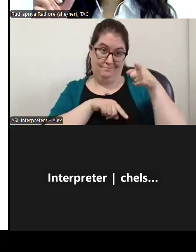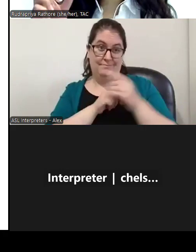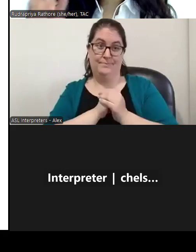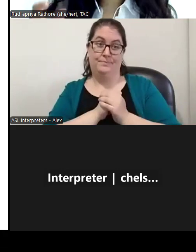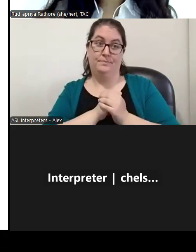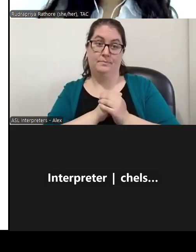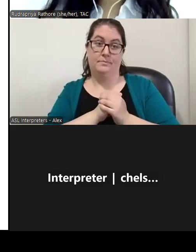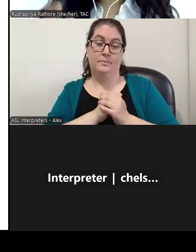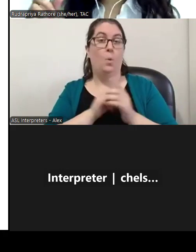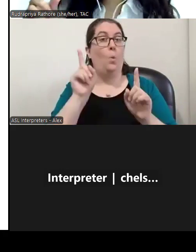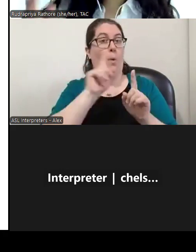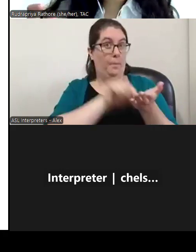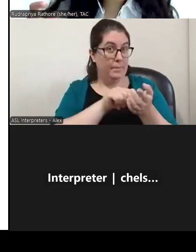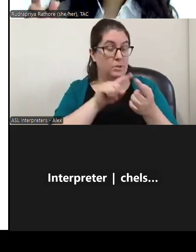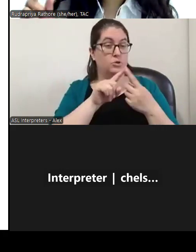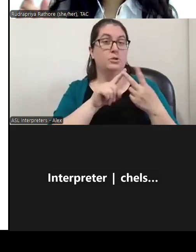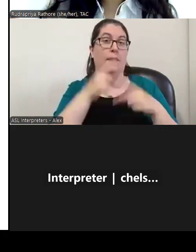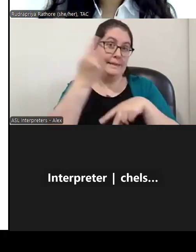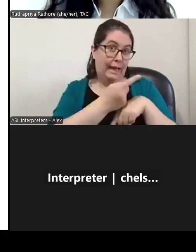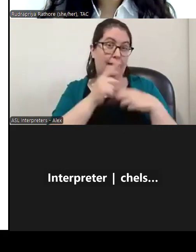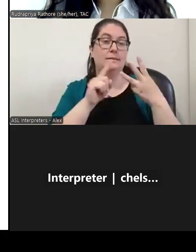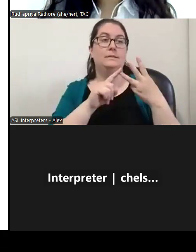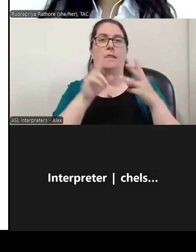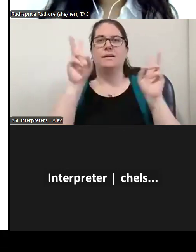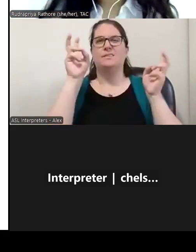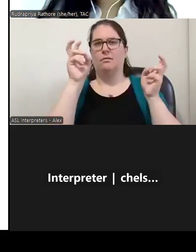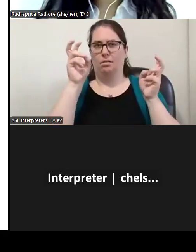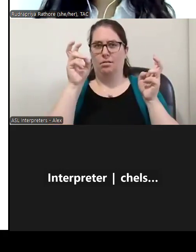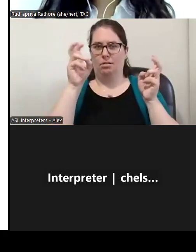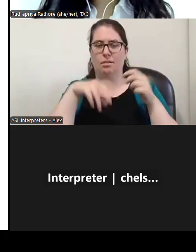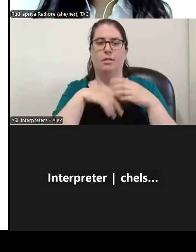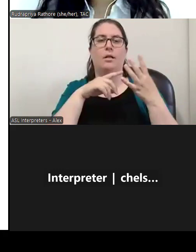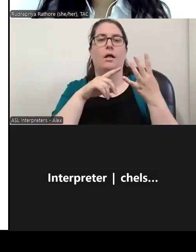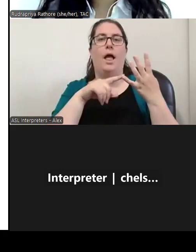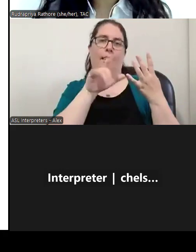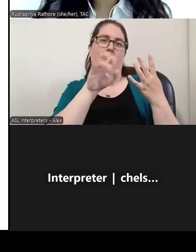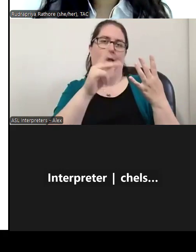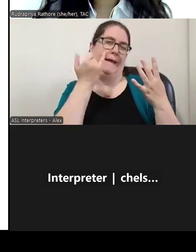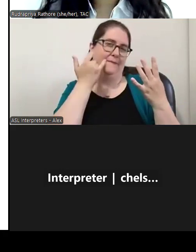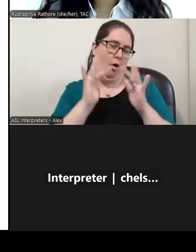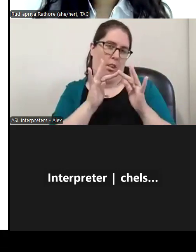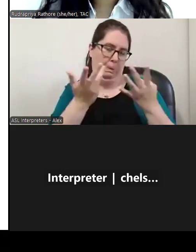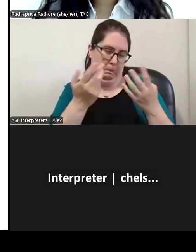the place it was published the date the title of the piece and the link if it's available online